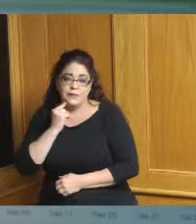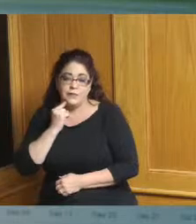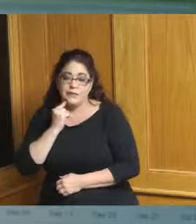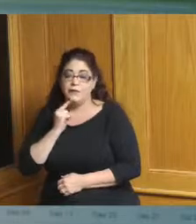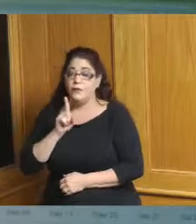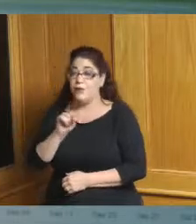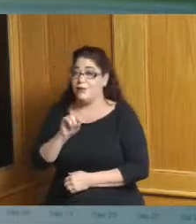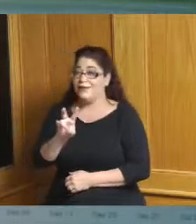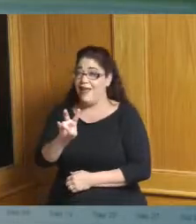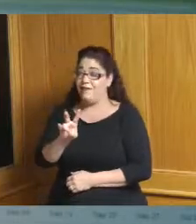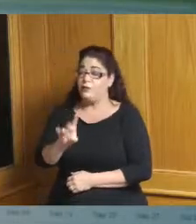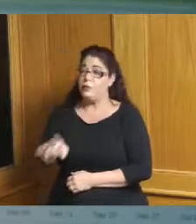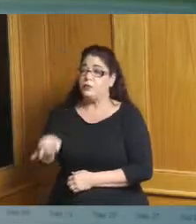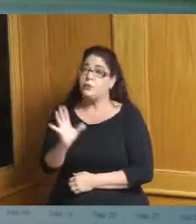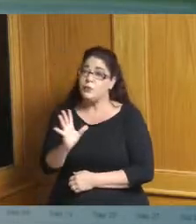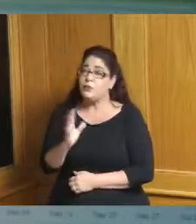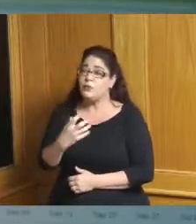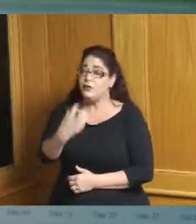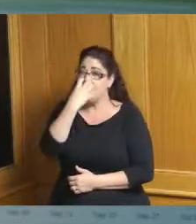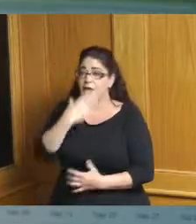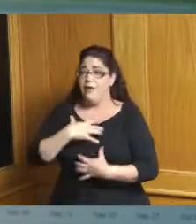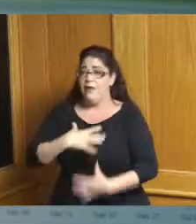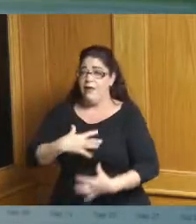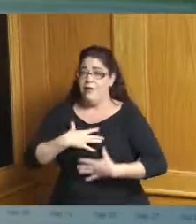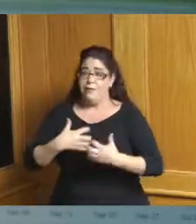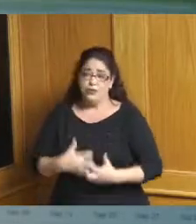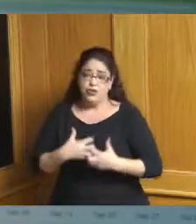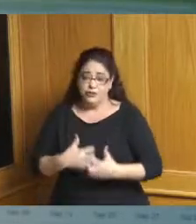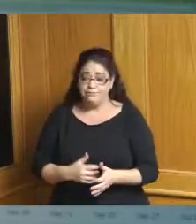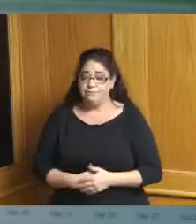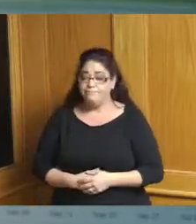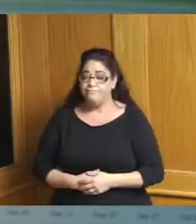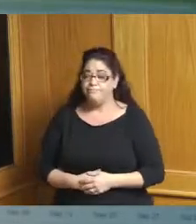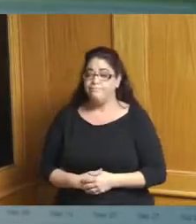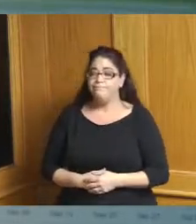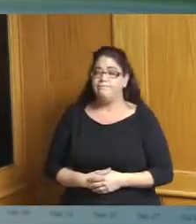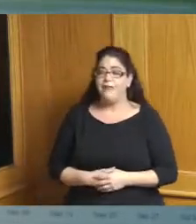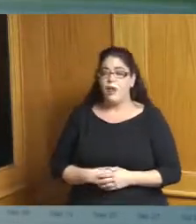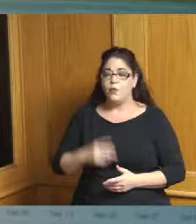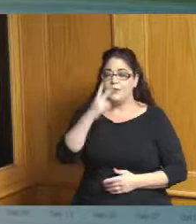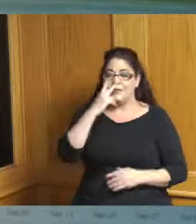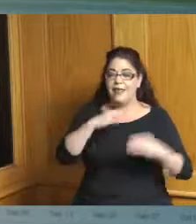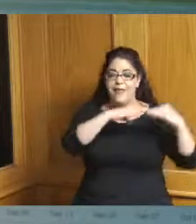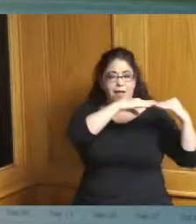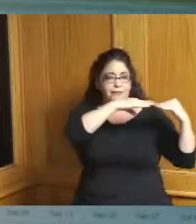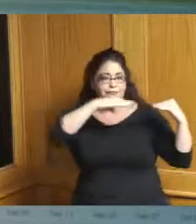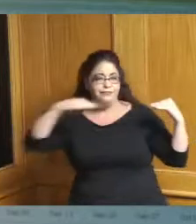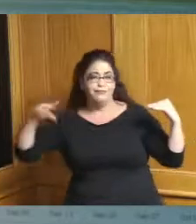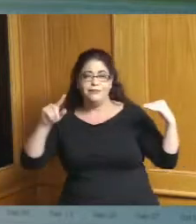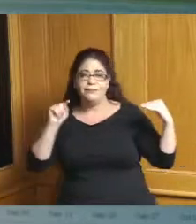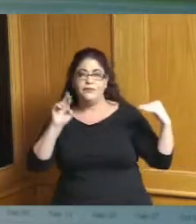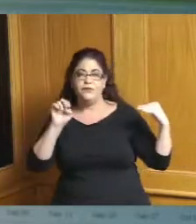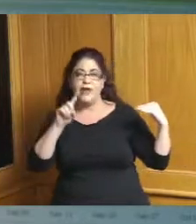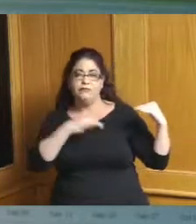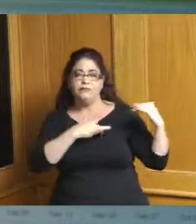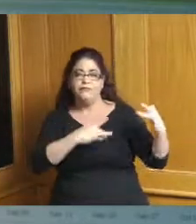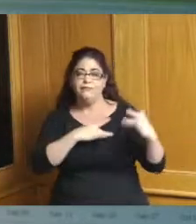on ventilators I once again included this 30-day trend line and we have adjusted the ICU's they are